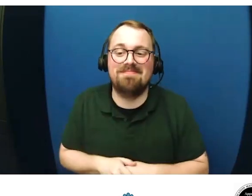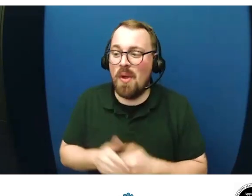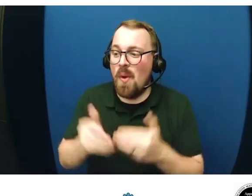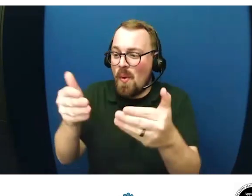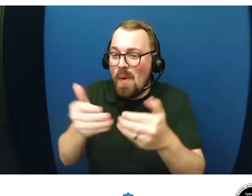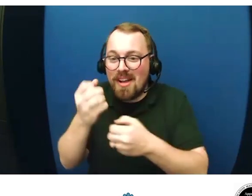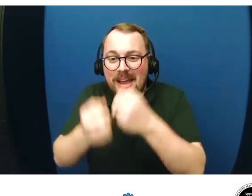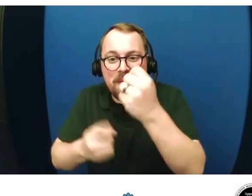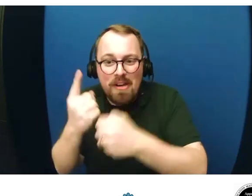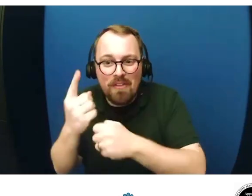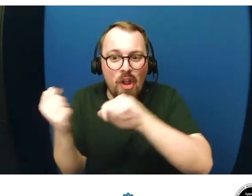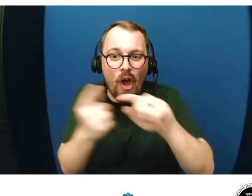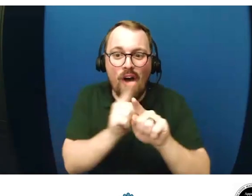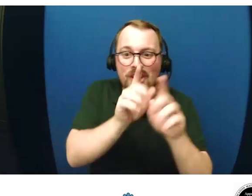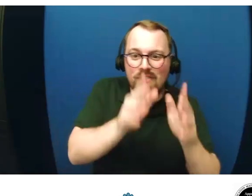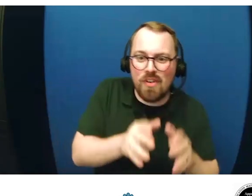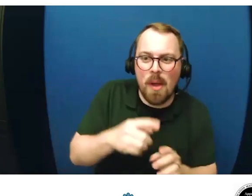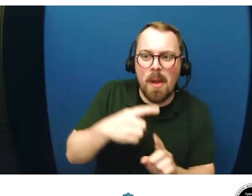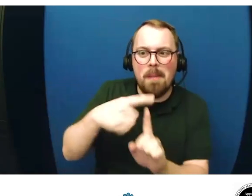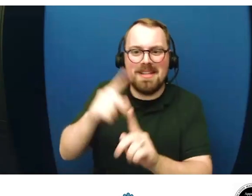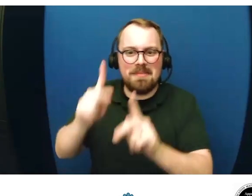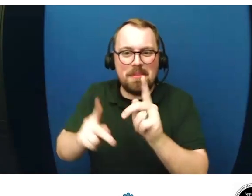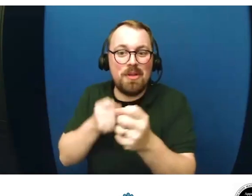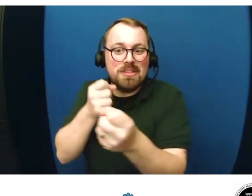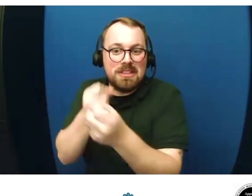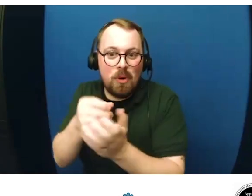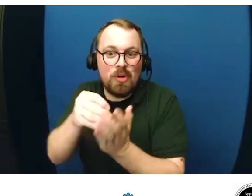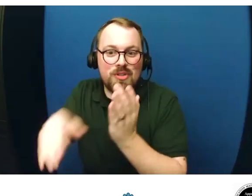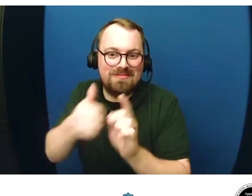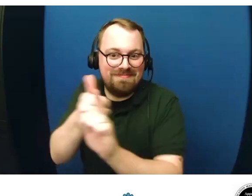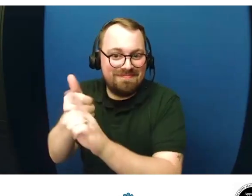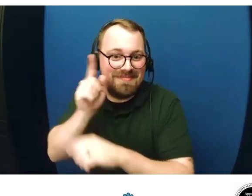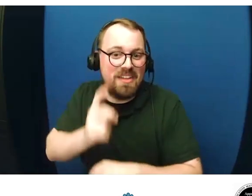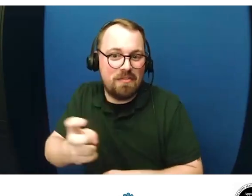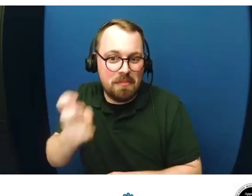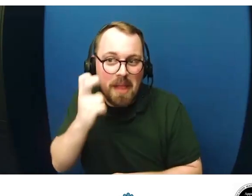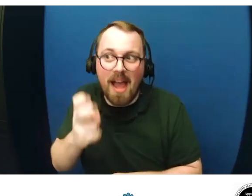everyone who's Interveners. And anyone here who supports students who are deafblind: parents,